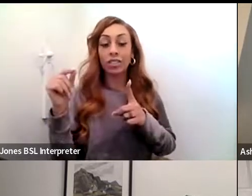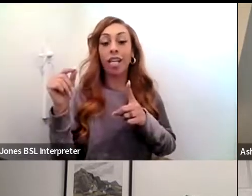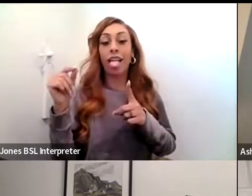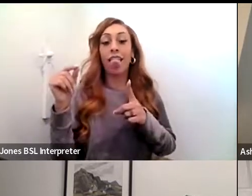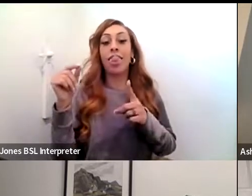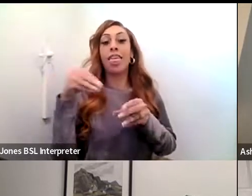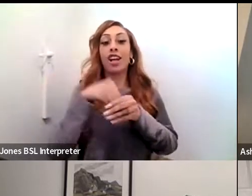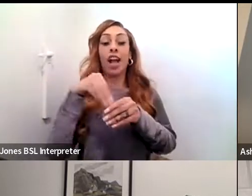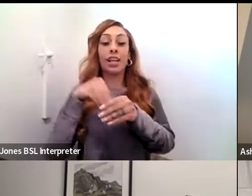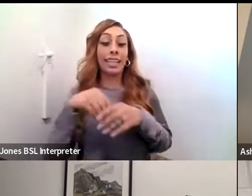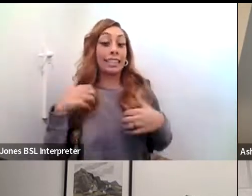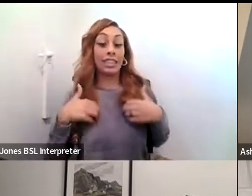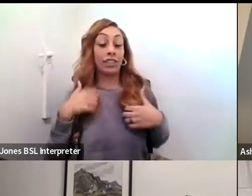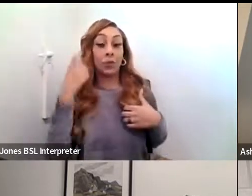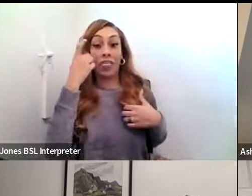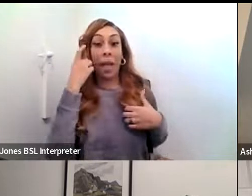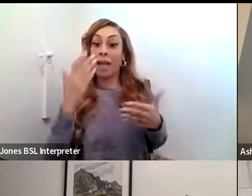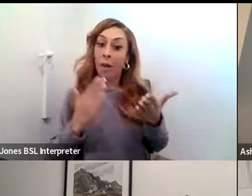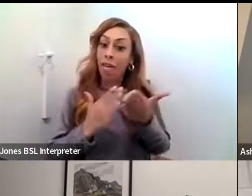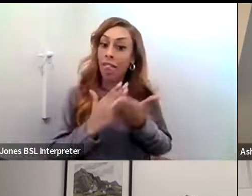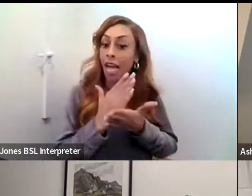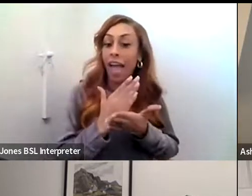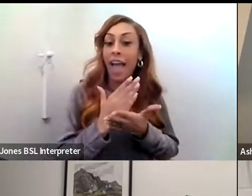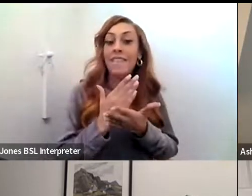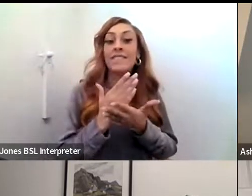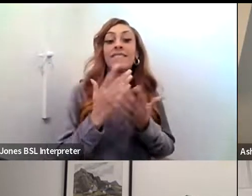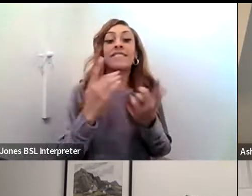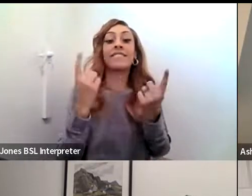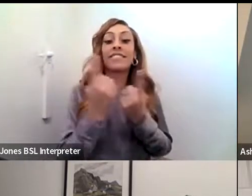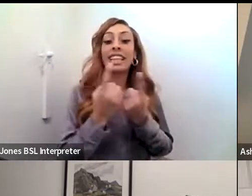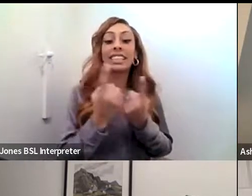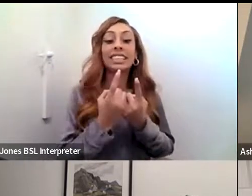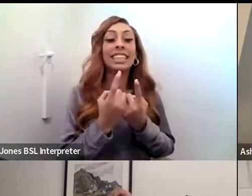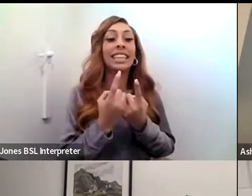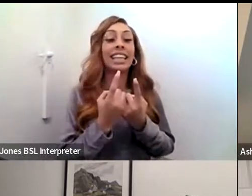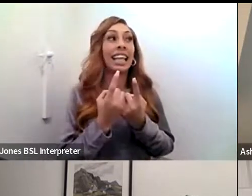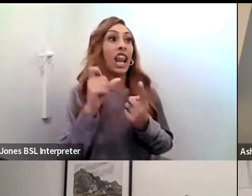the very notion of liveness because obviously, in a physically co-present performance,